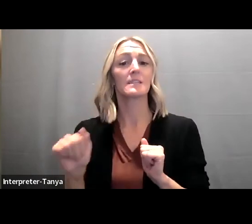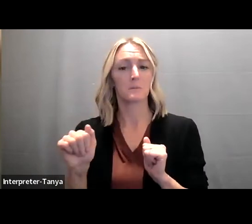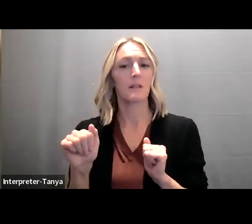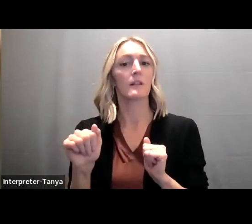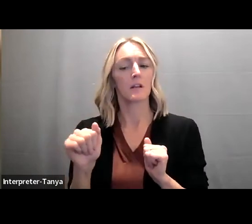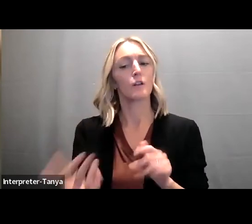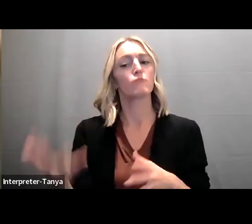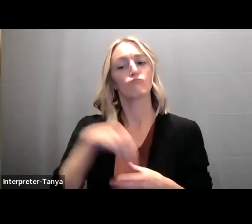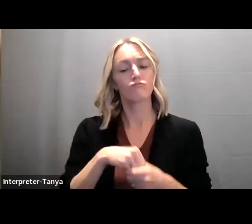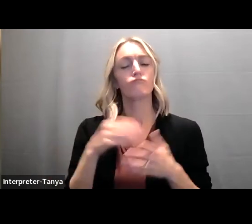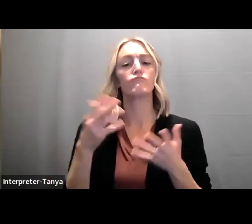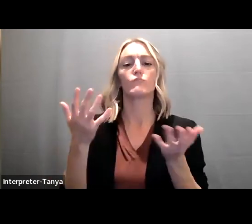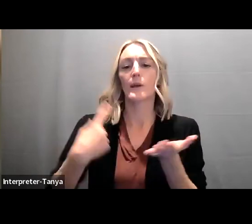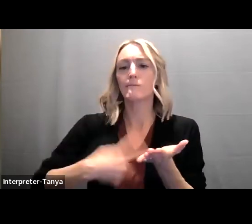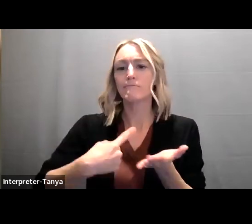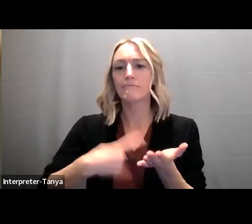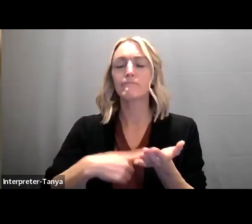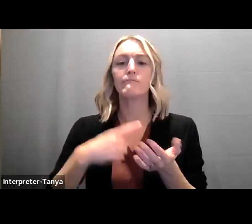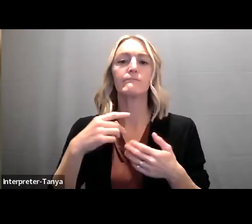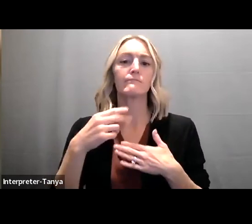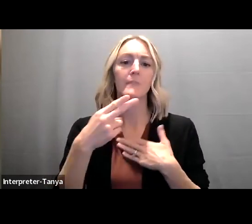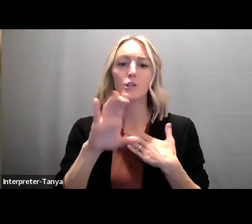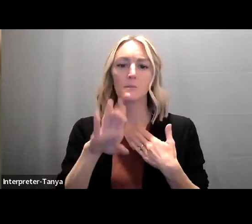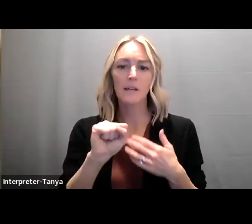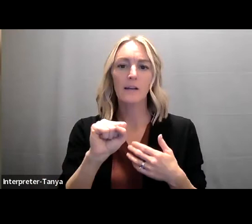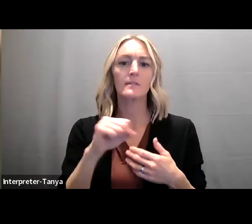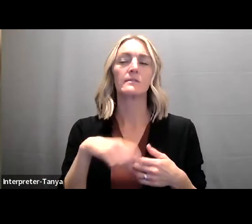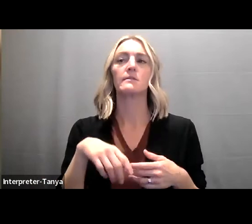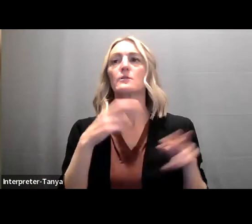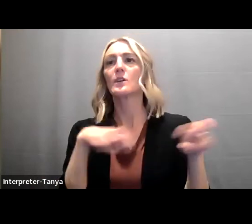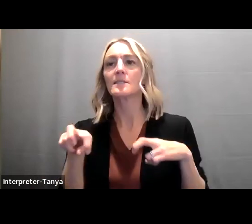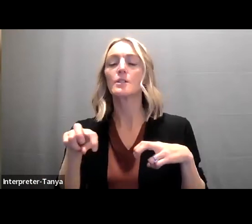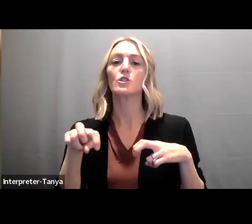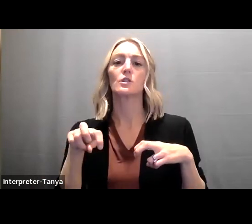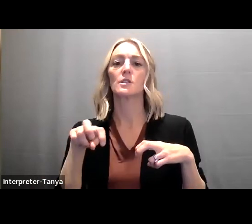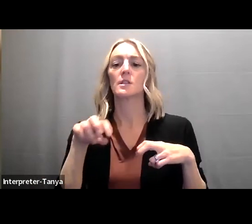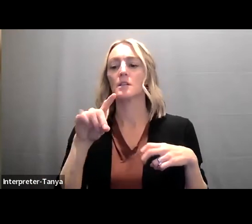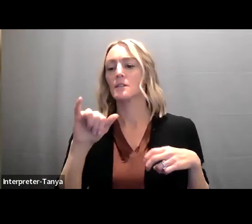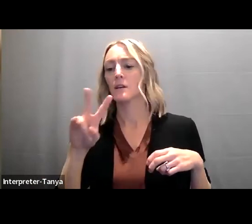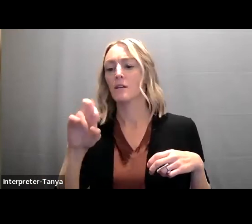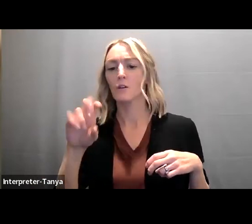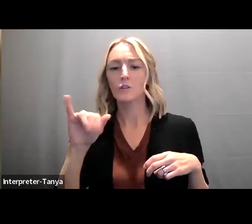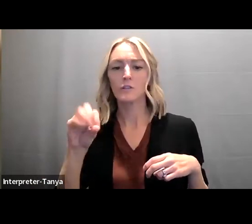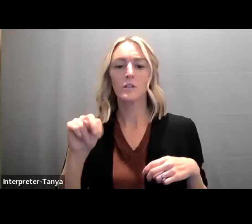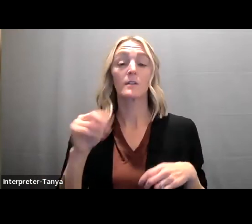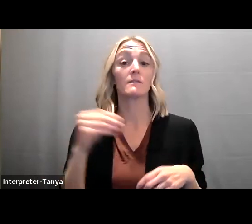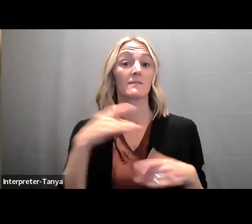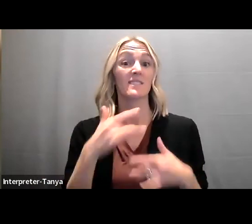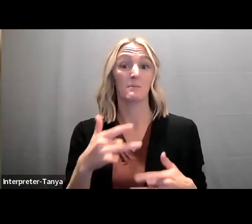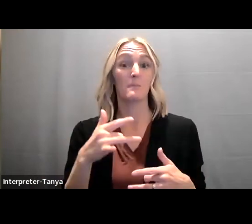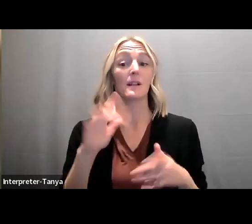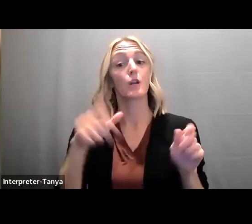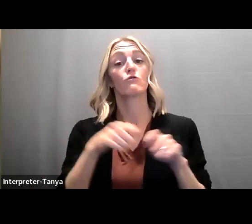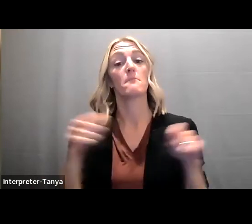We talk about services and then typically we end those and wrap those up with some calls